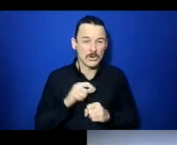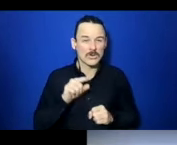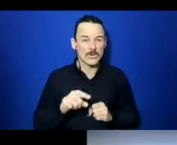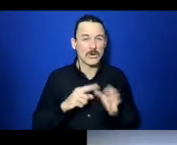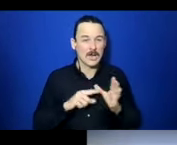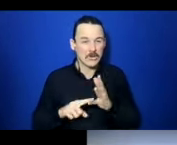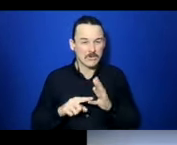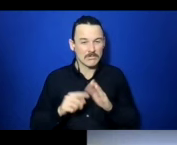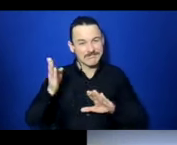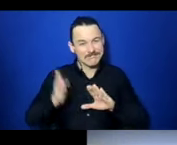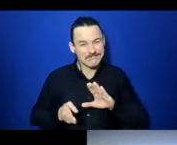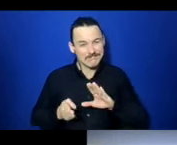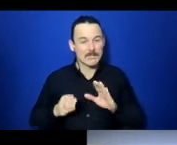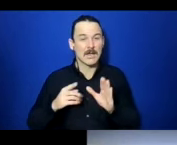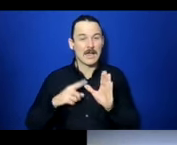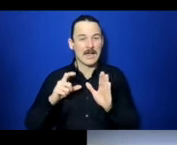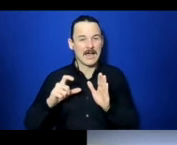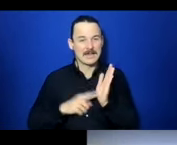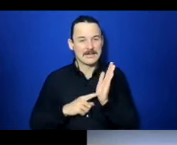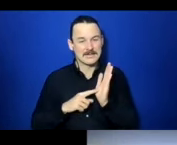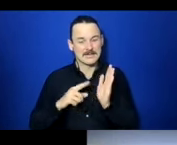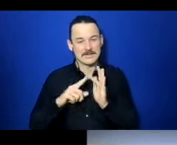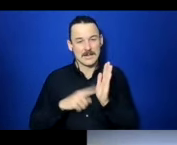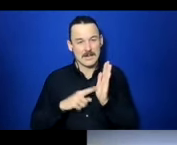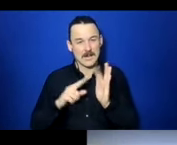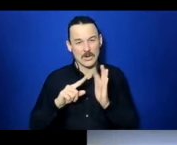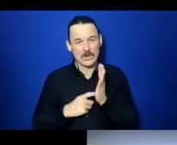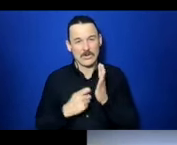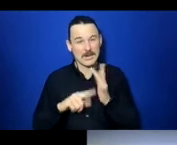and you can you can apply from there. So yeah it'd be great to see